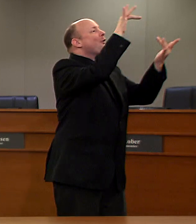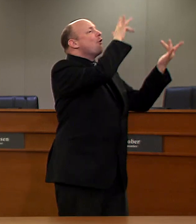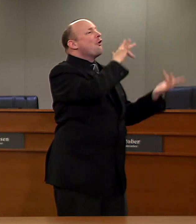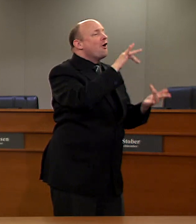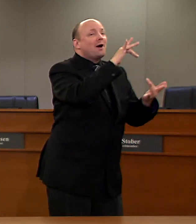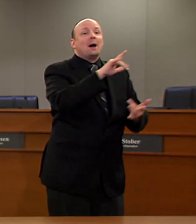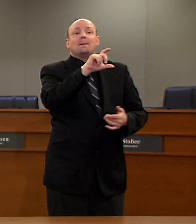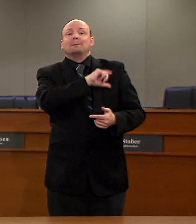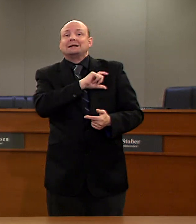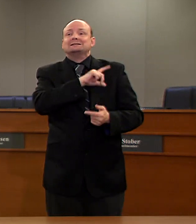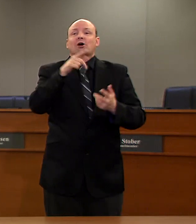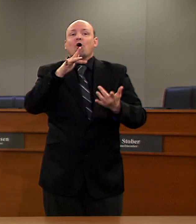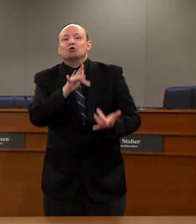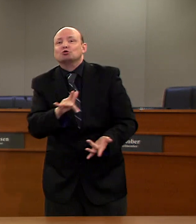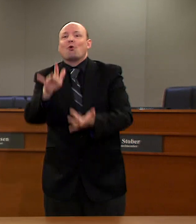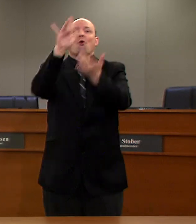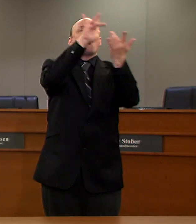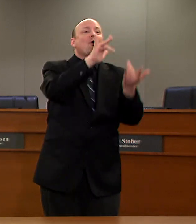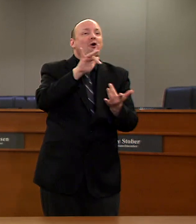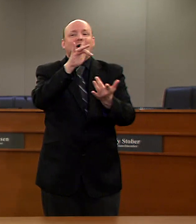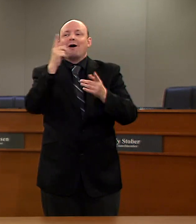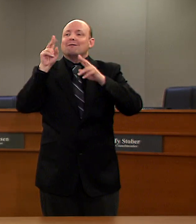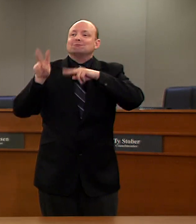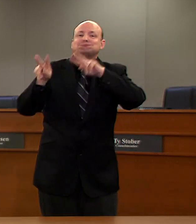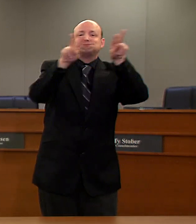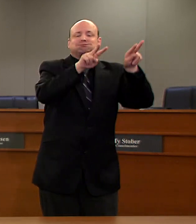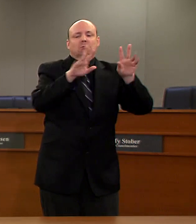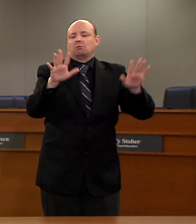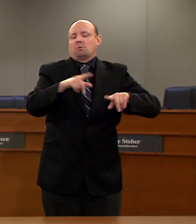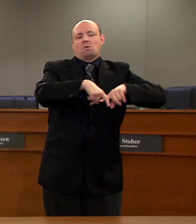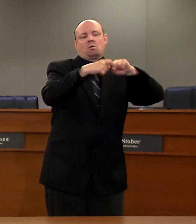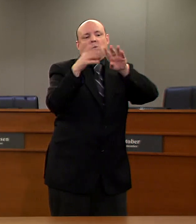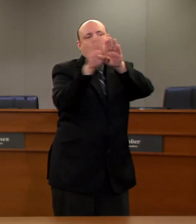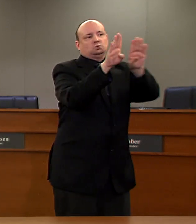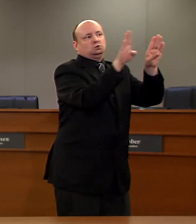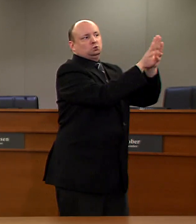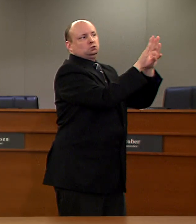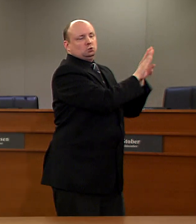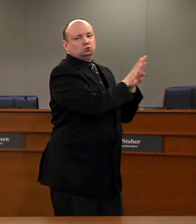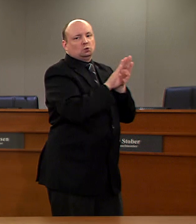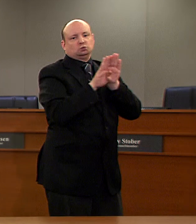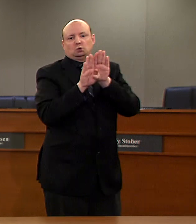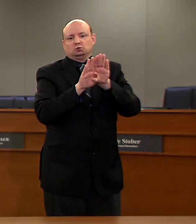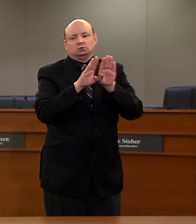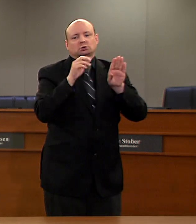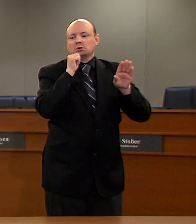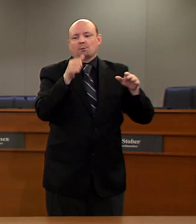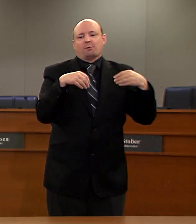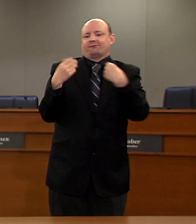Vancouver Police Department buildings. The order allows public access